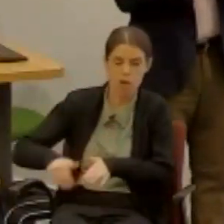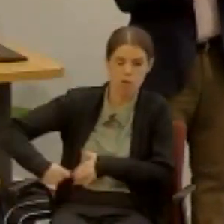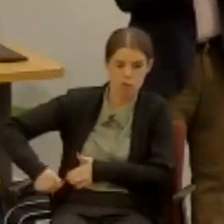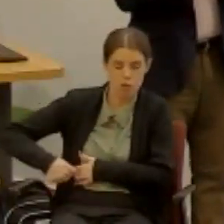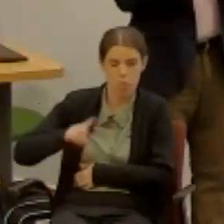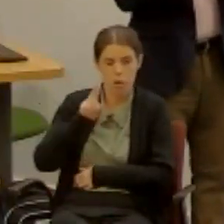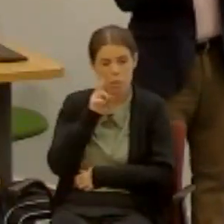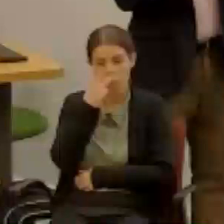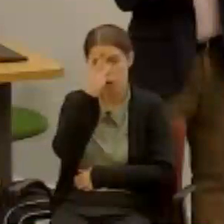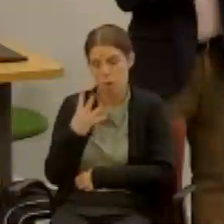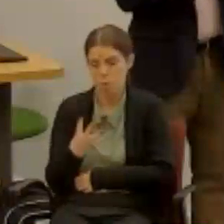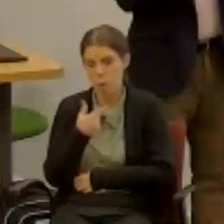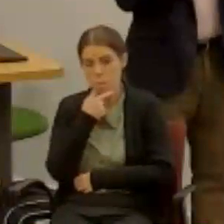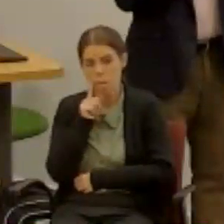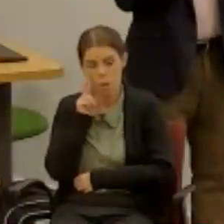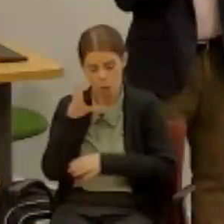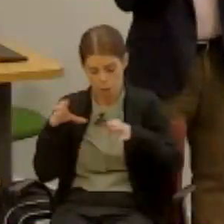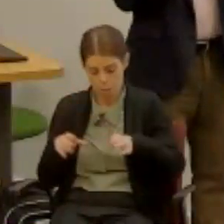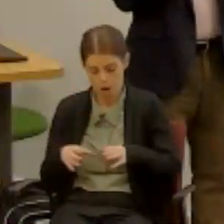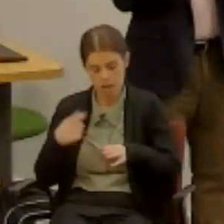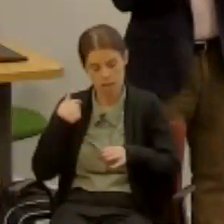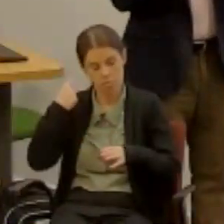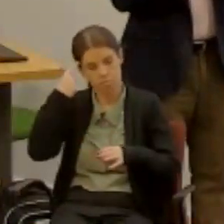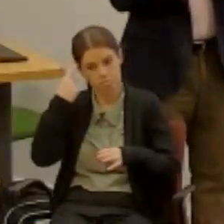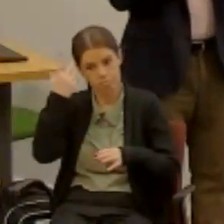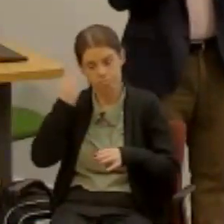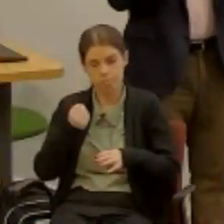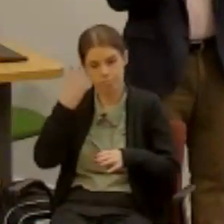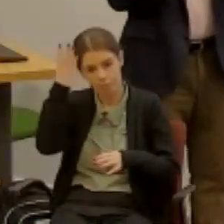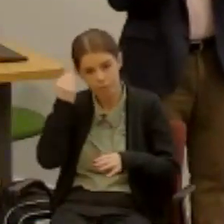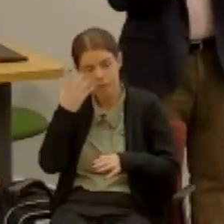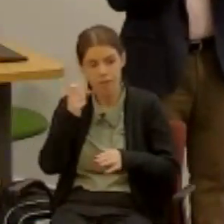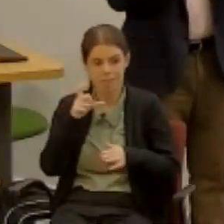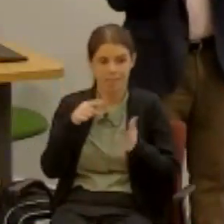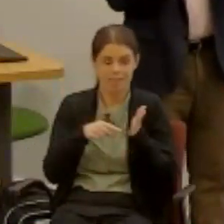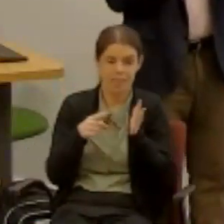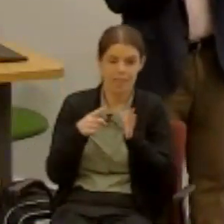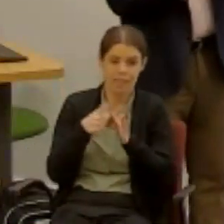I look at, of dementia of Rugby players and footballers with dementia have CTE in them. This is quite common disease.